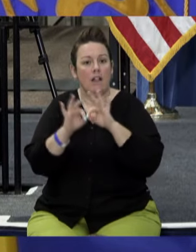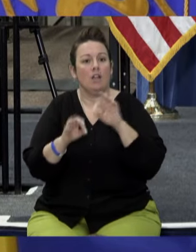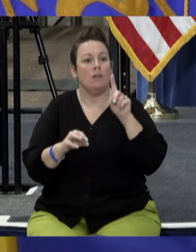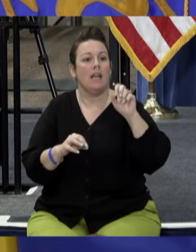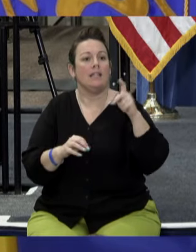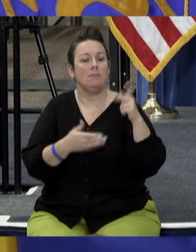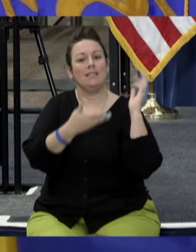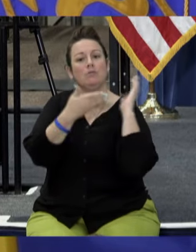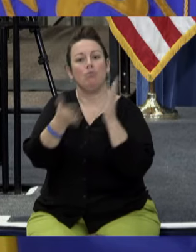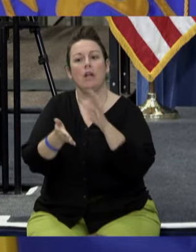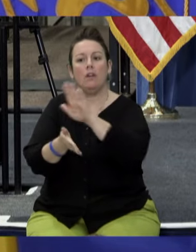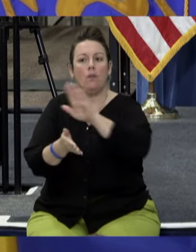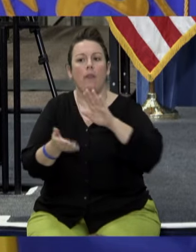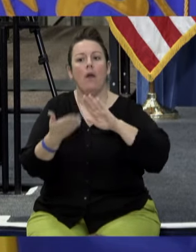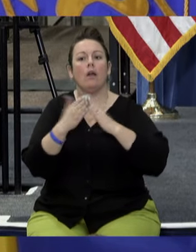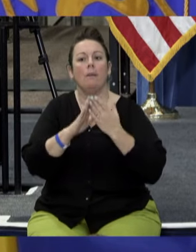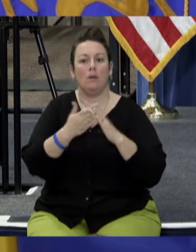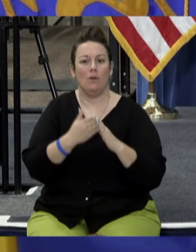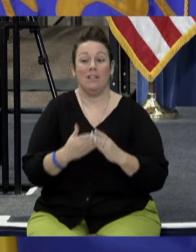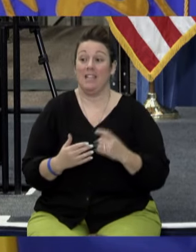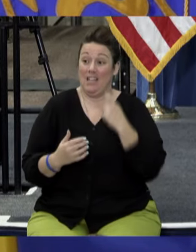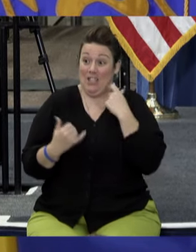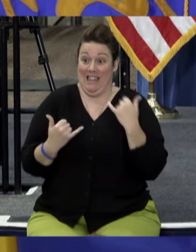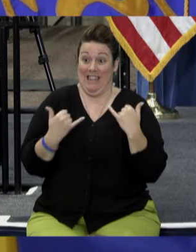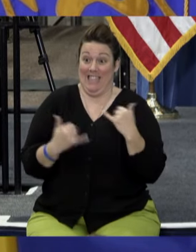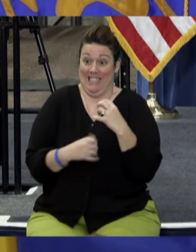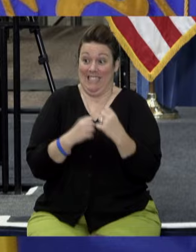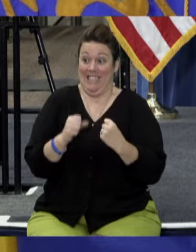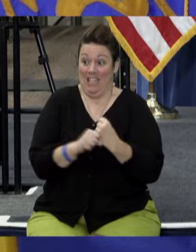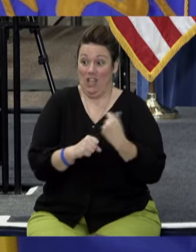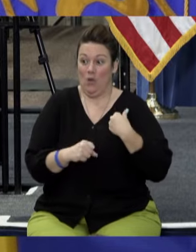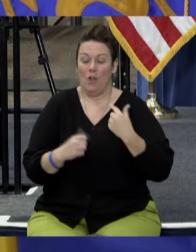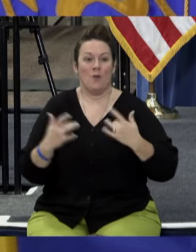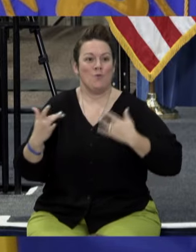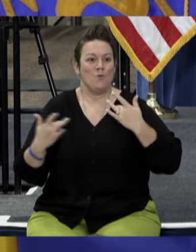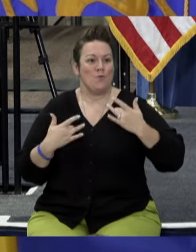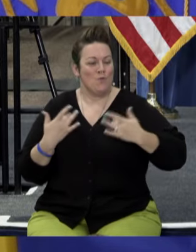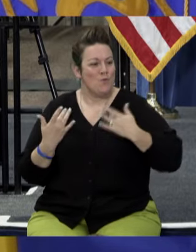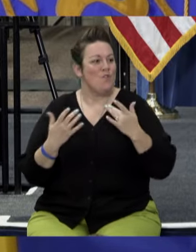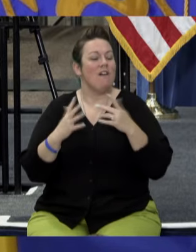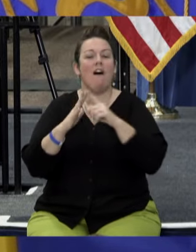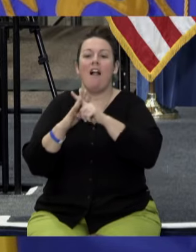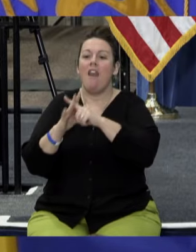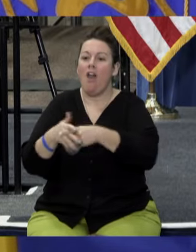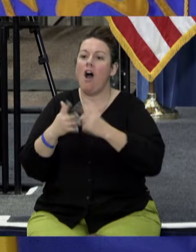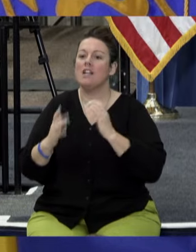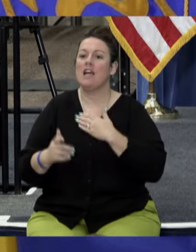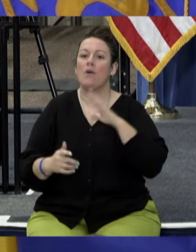And just this year, we were delighted to launch our DSP Ambassador Program,